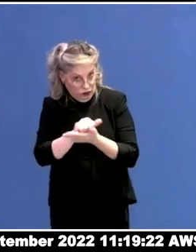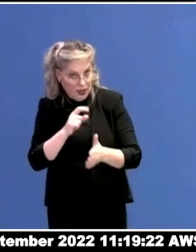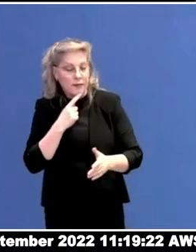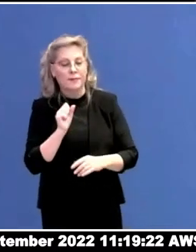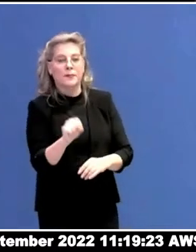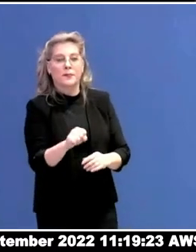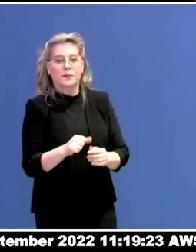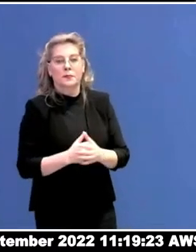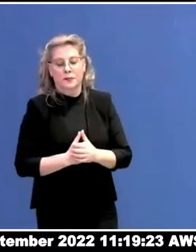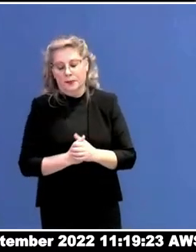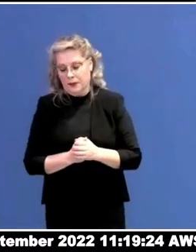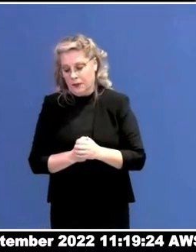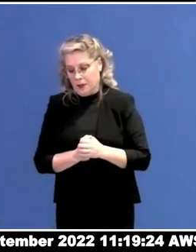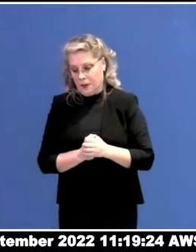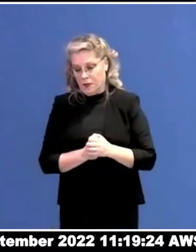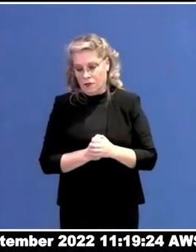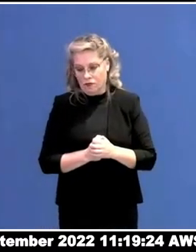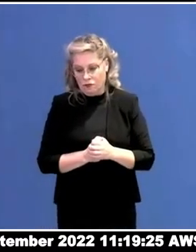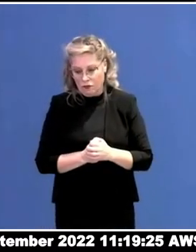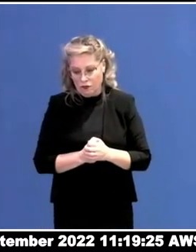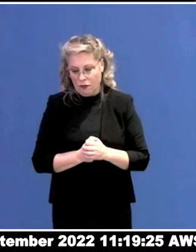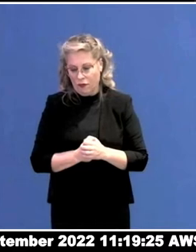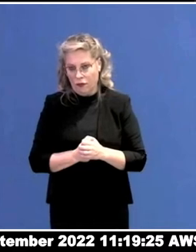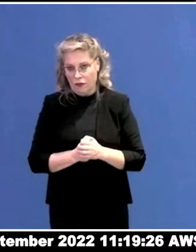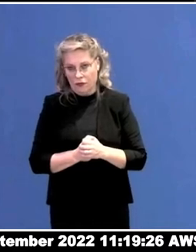MS McMAHON: So, in terms of - Ms Krakouer, can I just ask this.